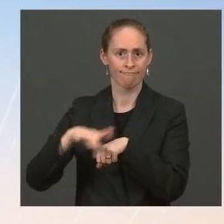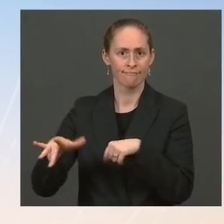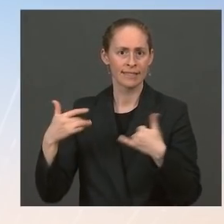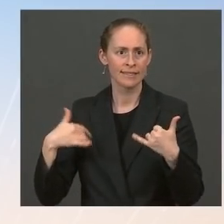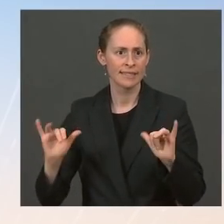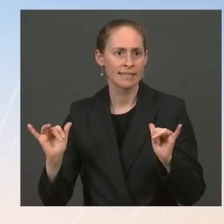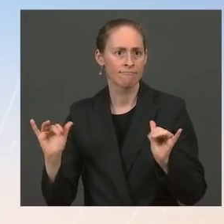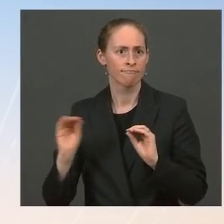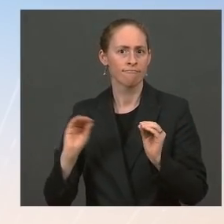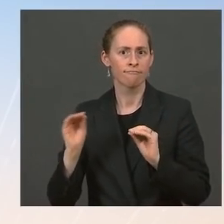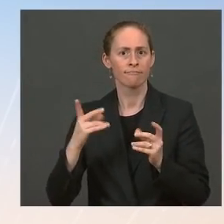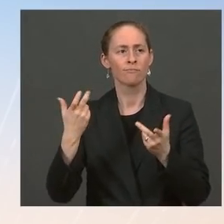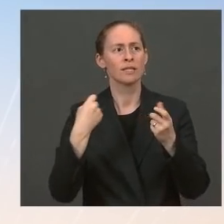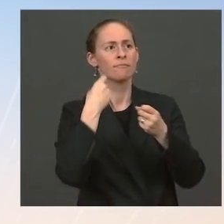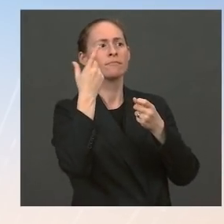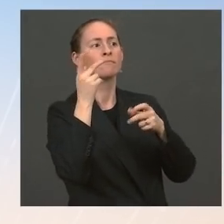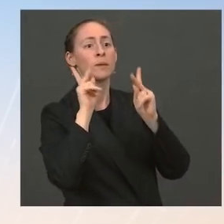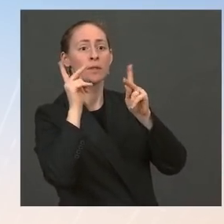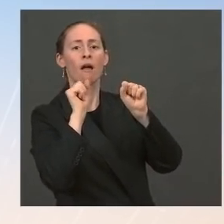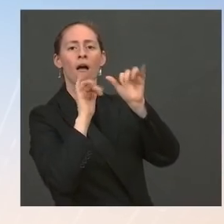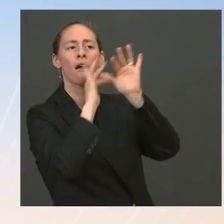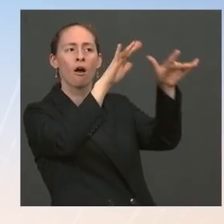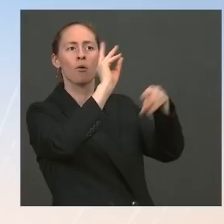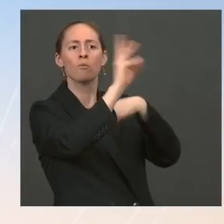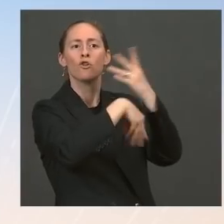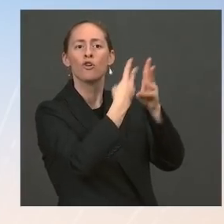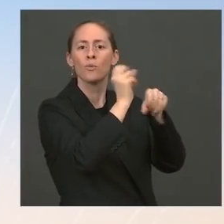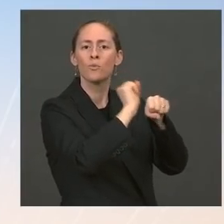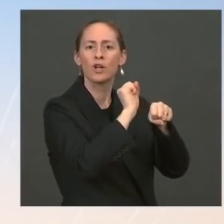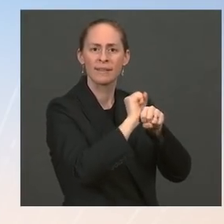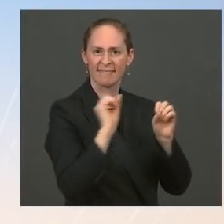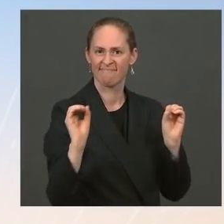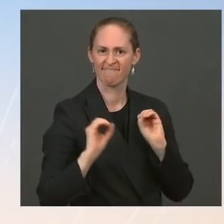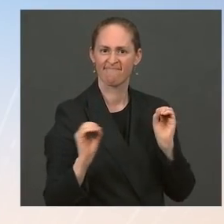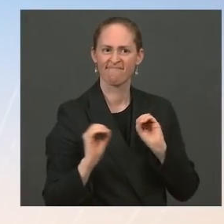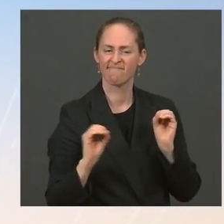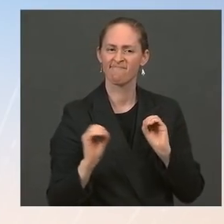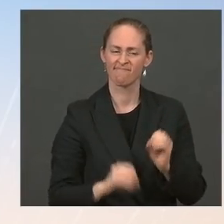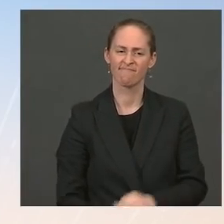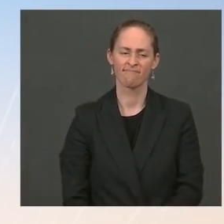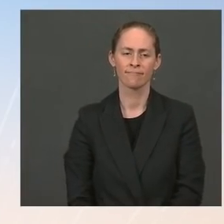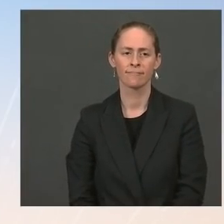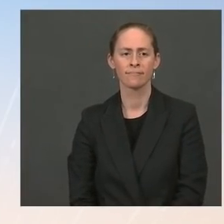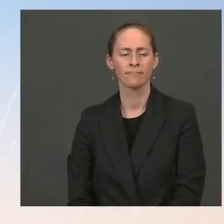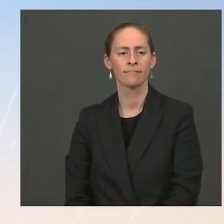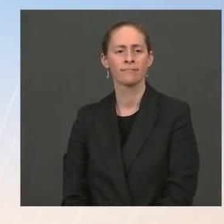You know, I think if you haven't all seen the -- the statement my former Senat- -- Secretary Gates, he had a pretty strong,